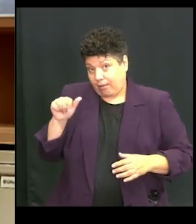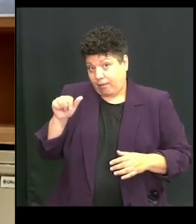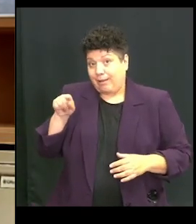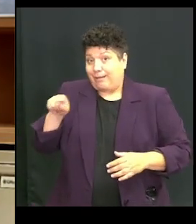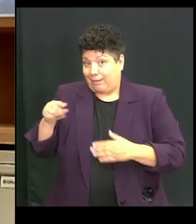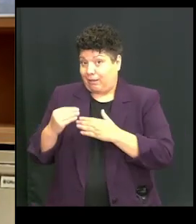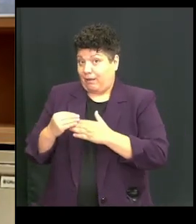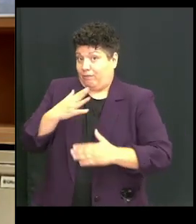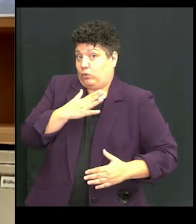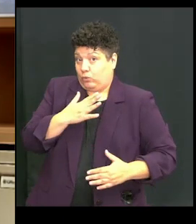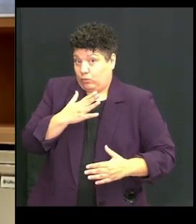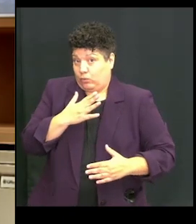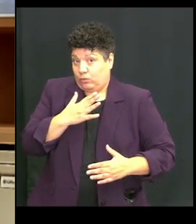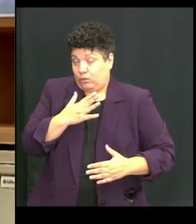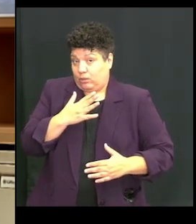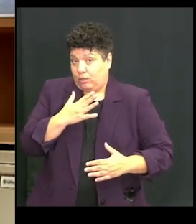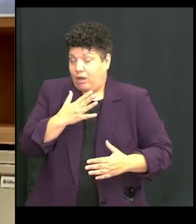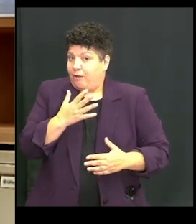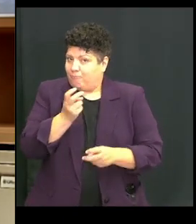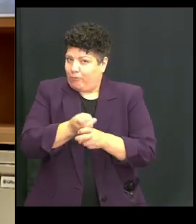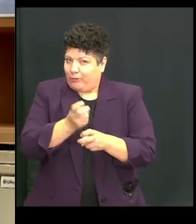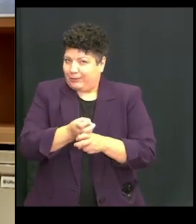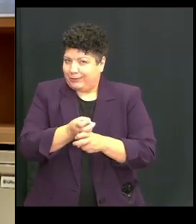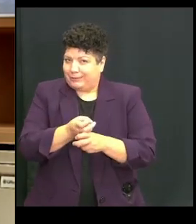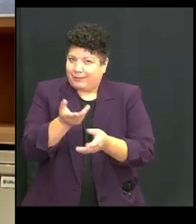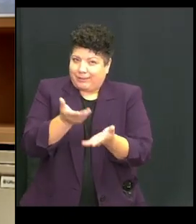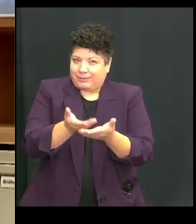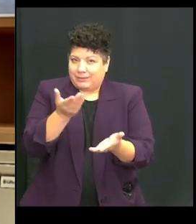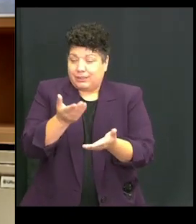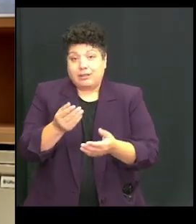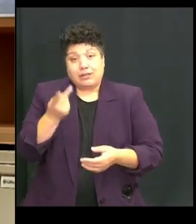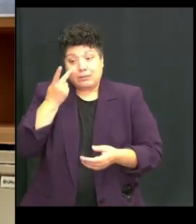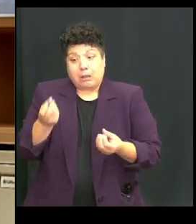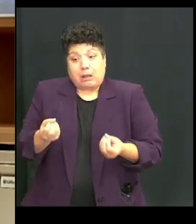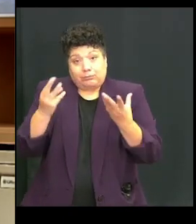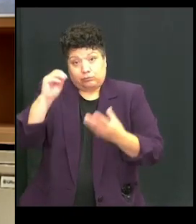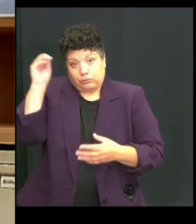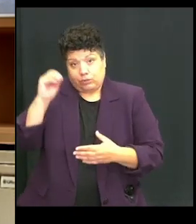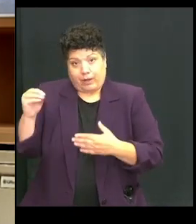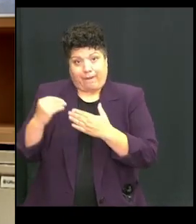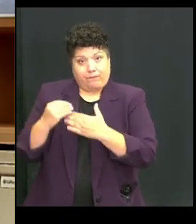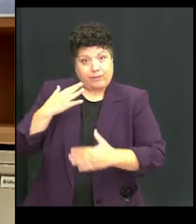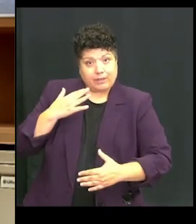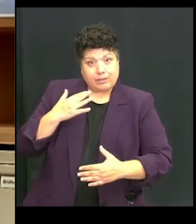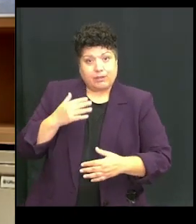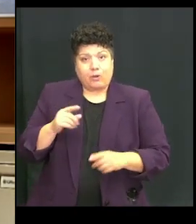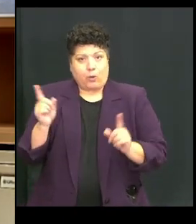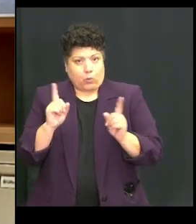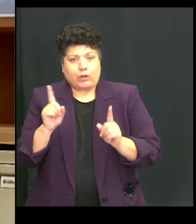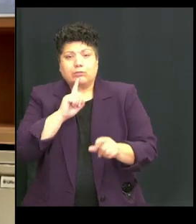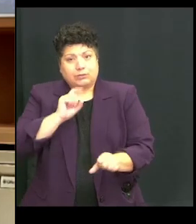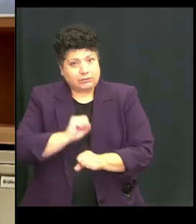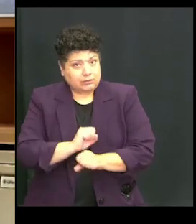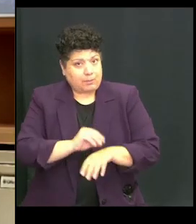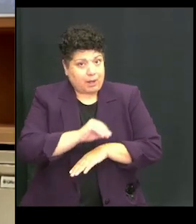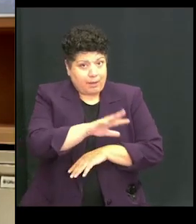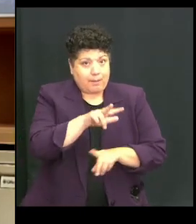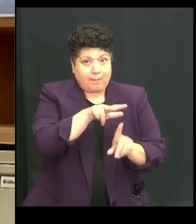It remains to be seen how big the effect is, where it applies. I think there's something there but it's hard to know.